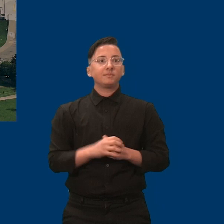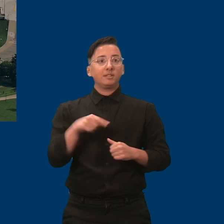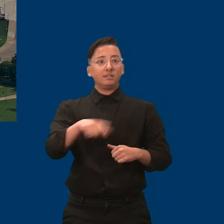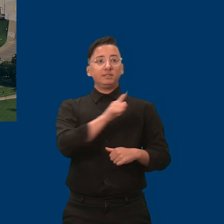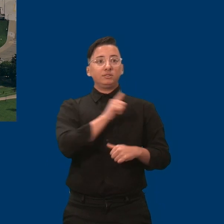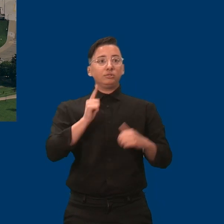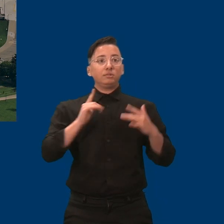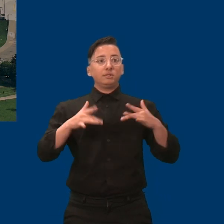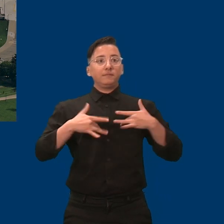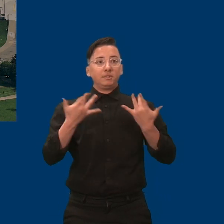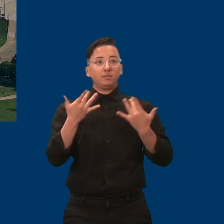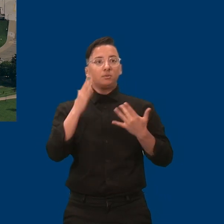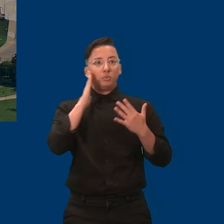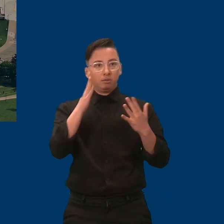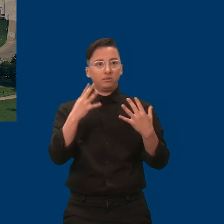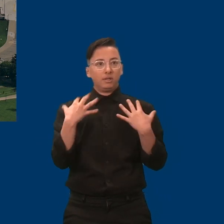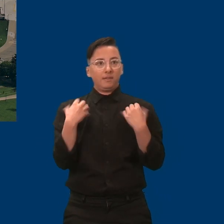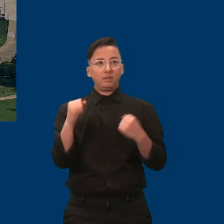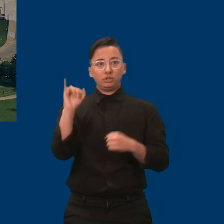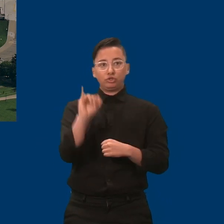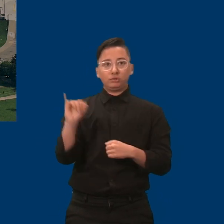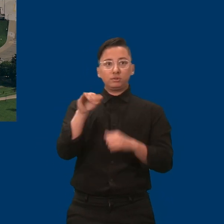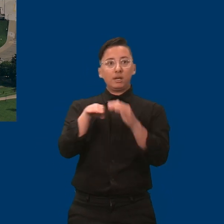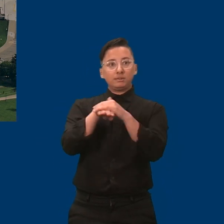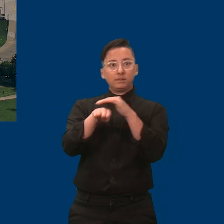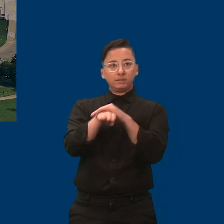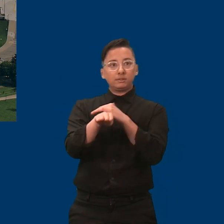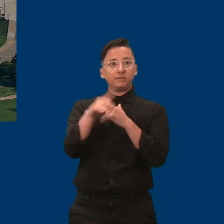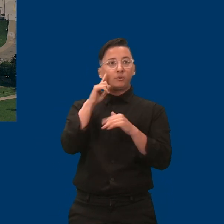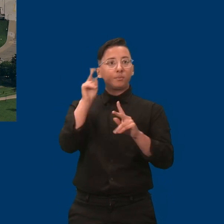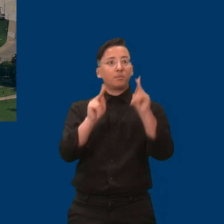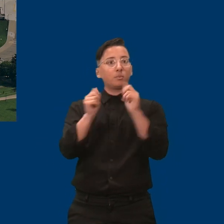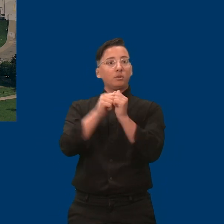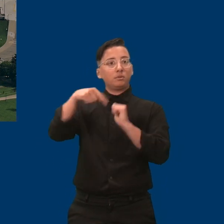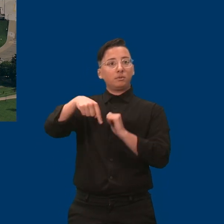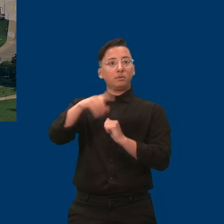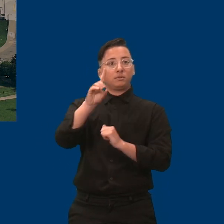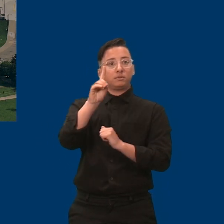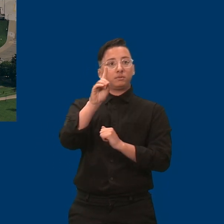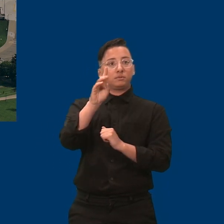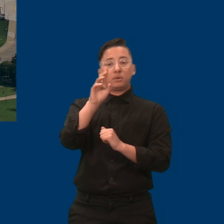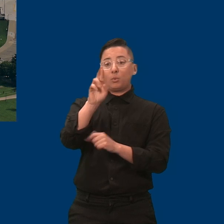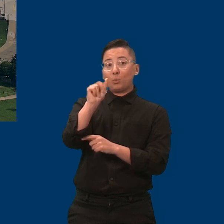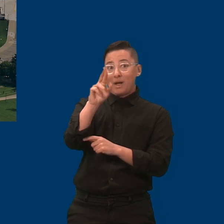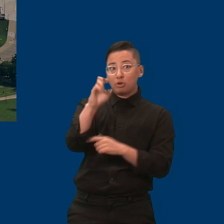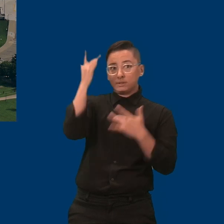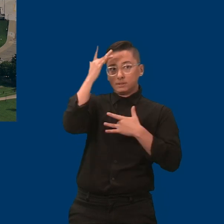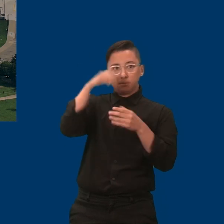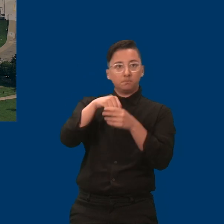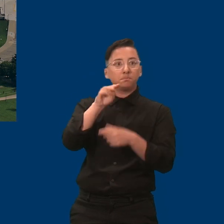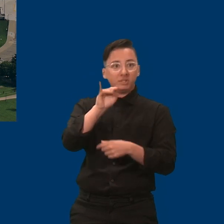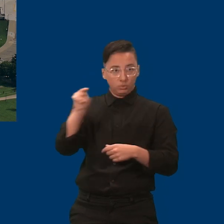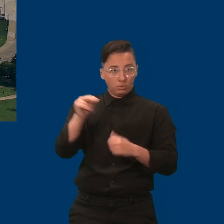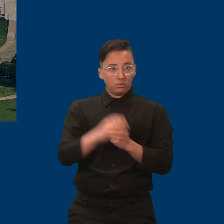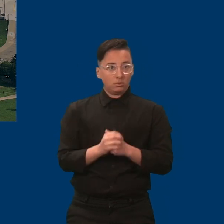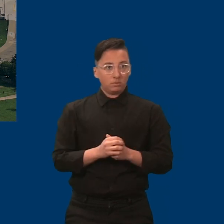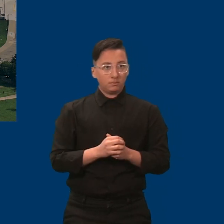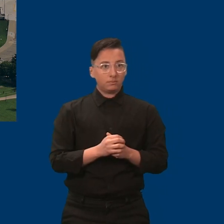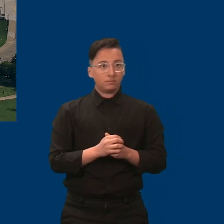access for Minnesotans with rare diseases, accessible and affordable housing, improving the Medical Assistance for People